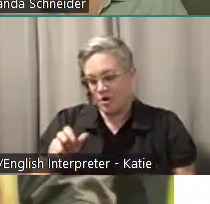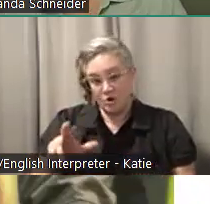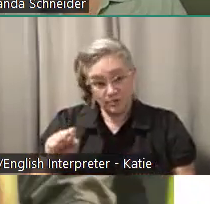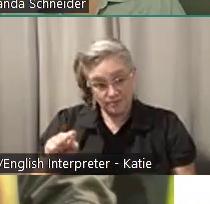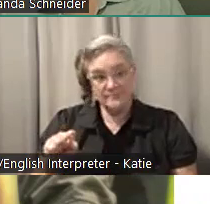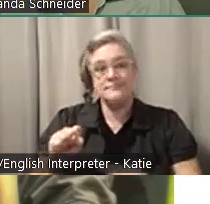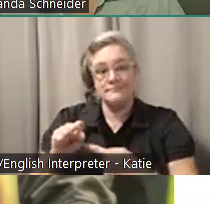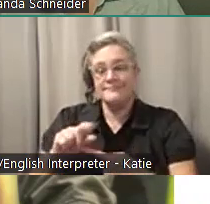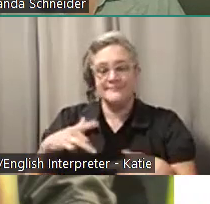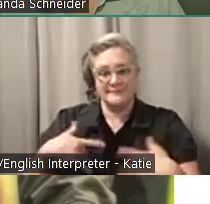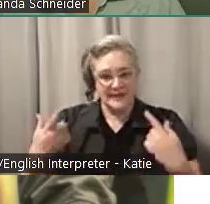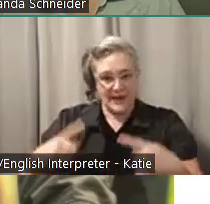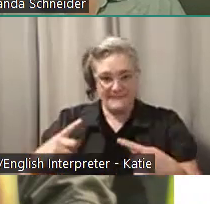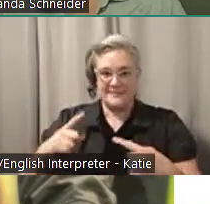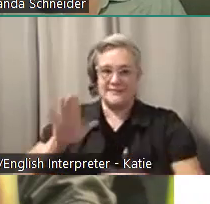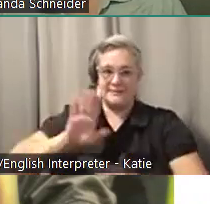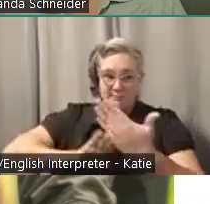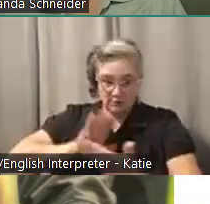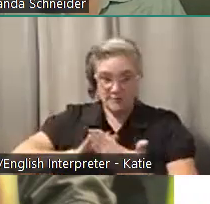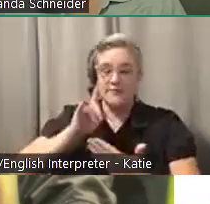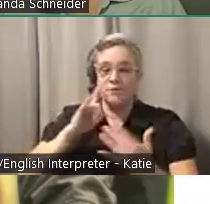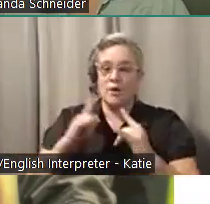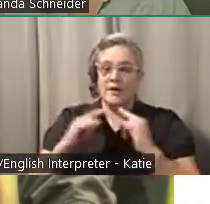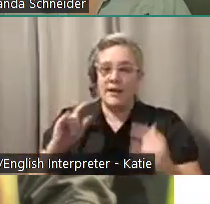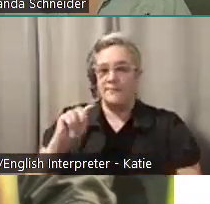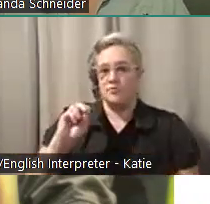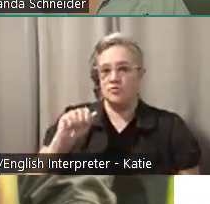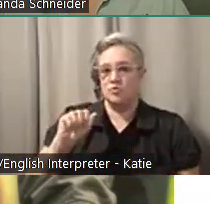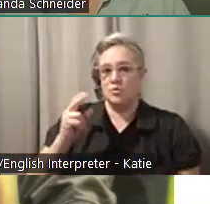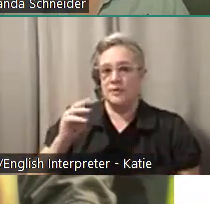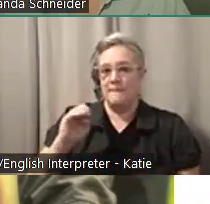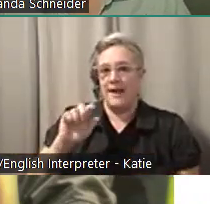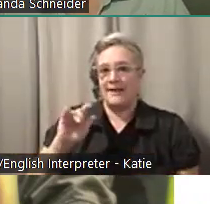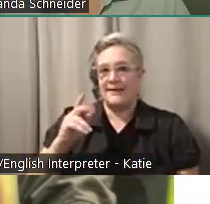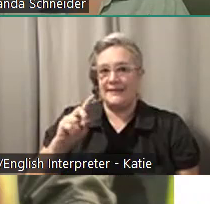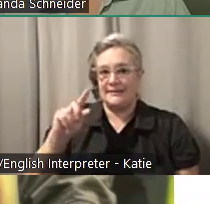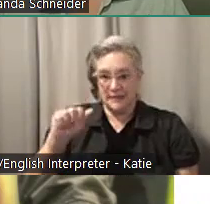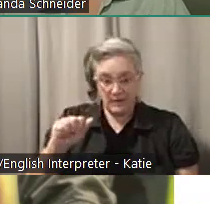An event we hold in person, um, at Camp Tus Mejita, And… which is in Greenville.